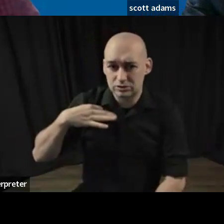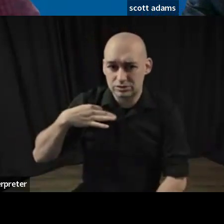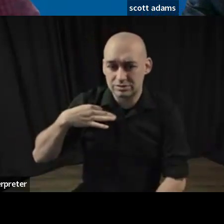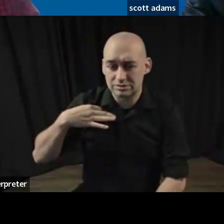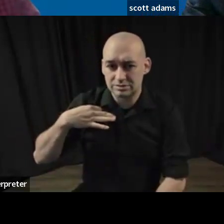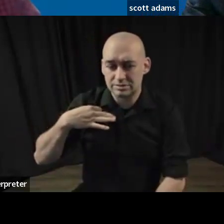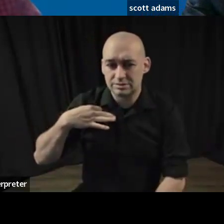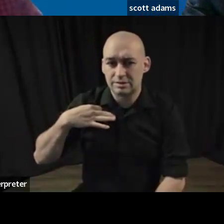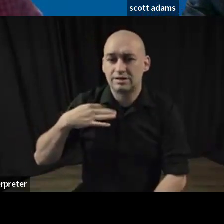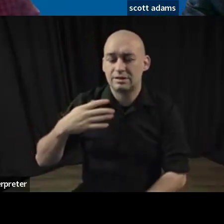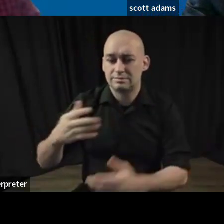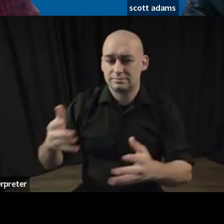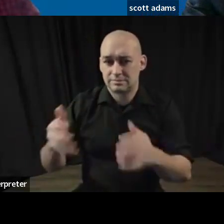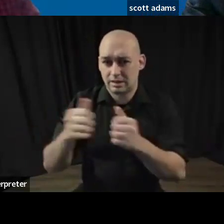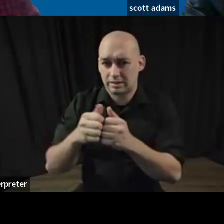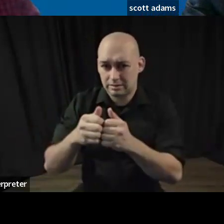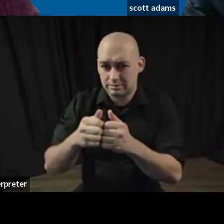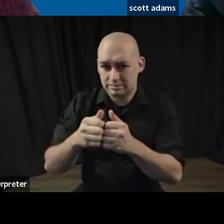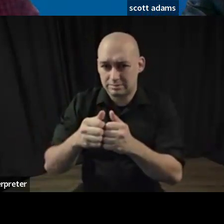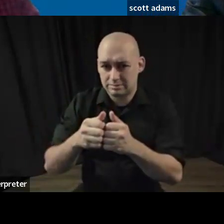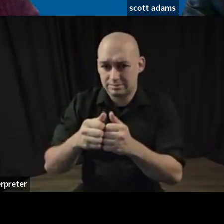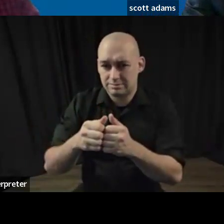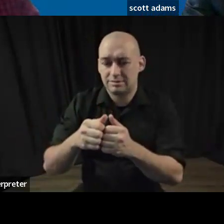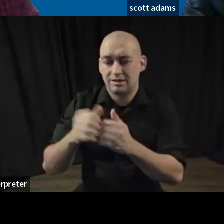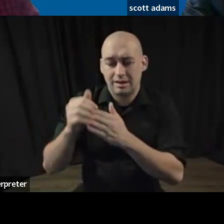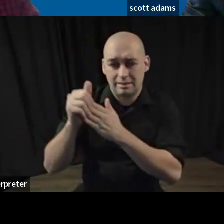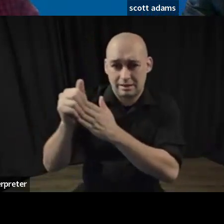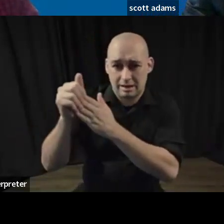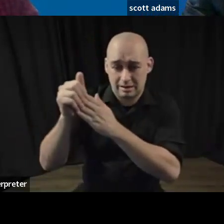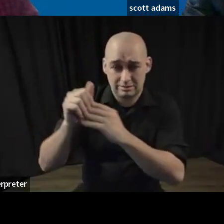to come in together, and I think you know the guidance we could give is that